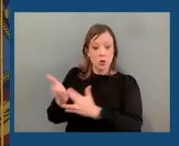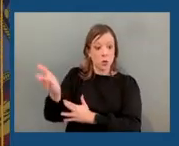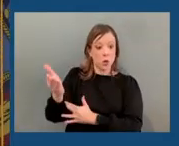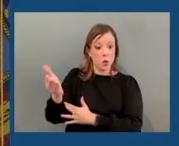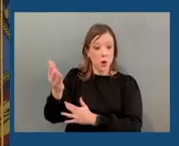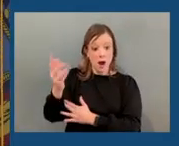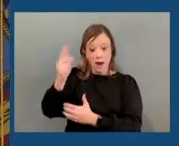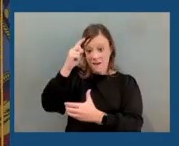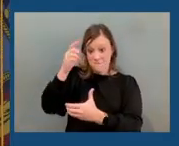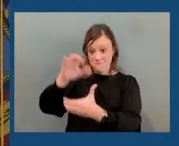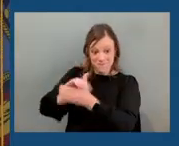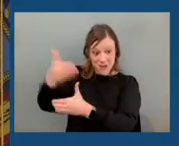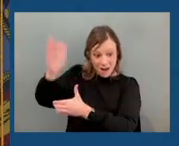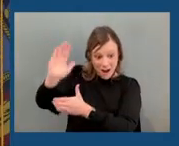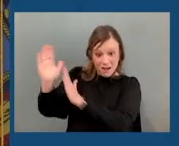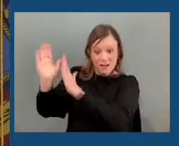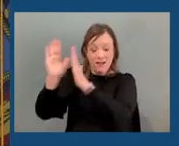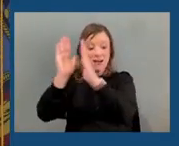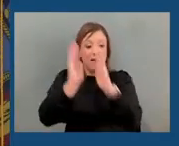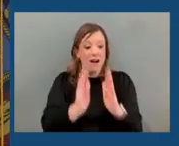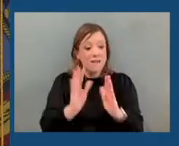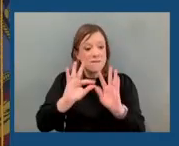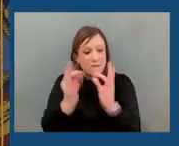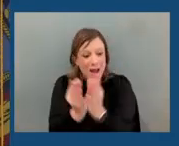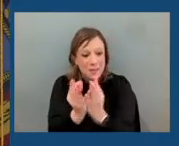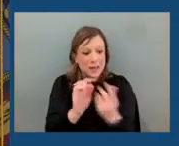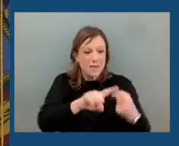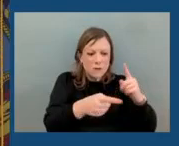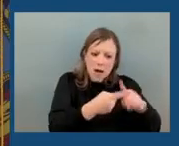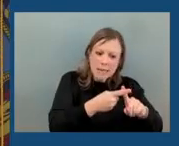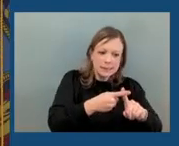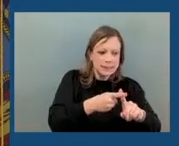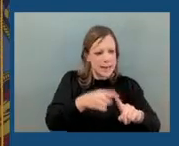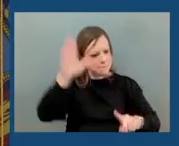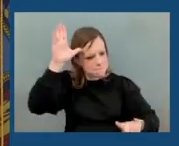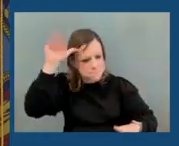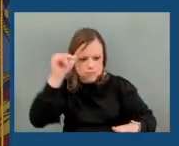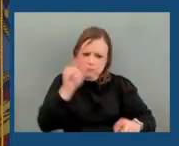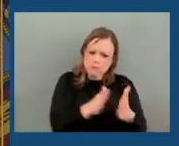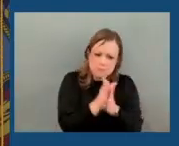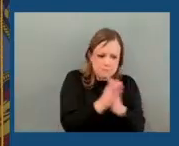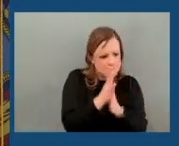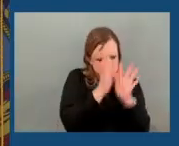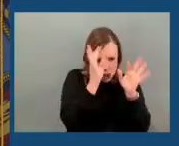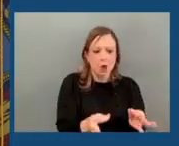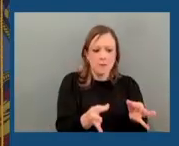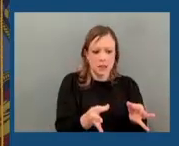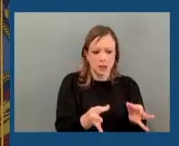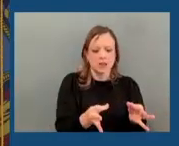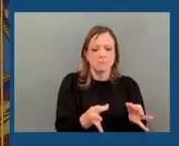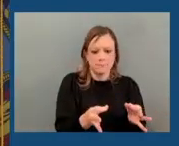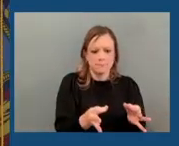friends, and determination. And this is how I'm able to stand before you today with the full knowledge